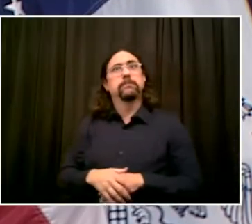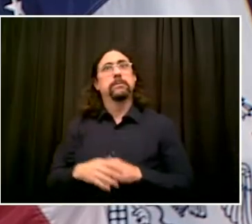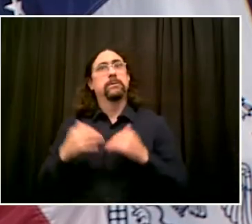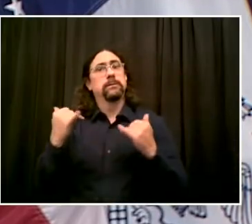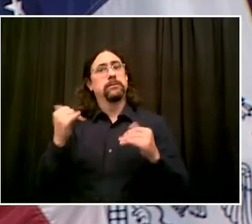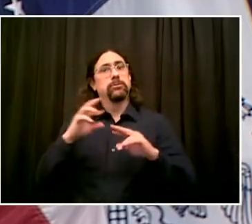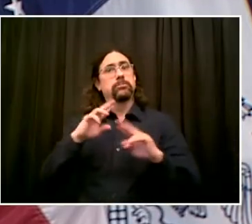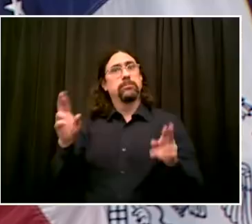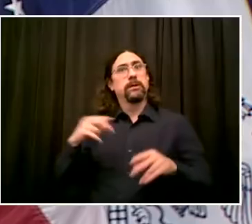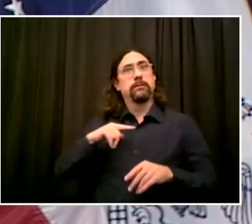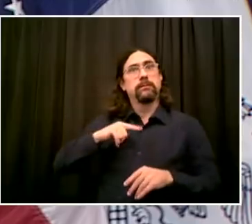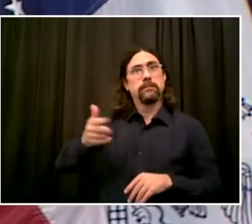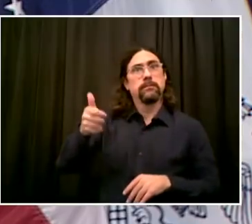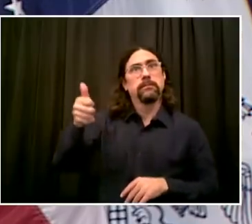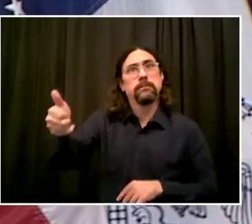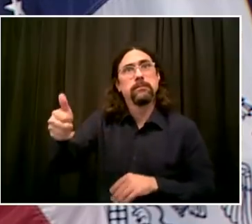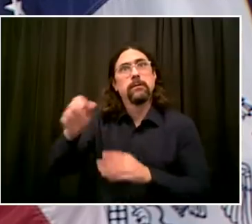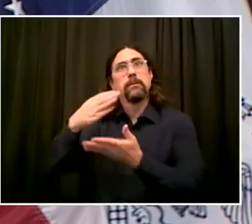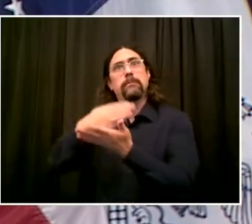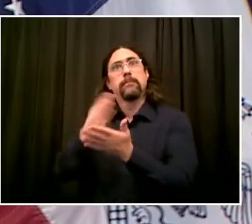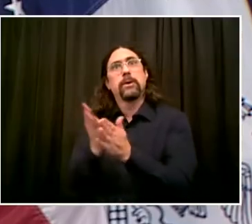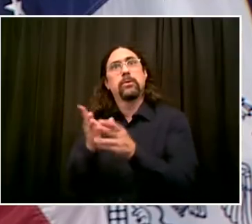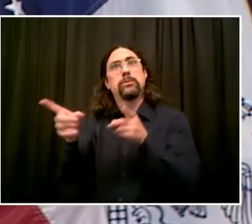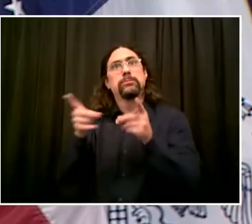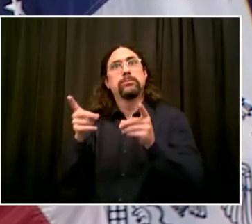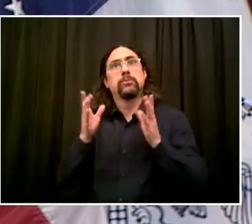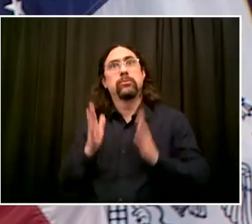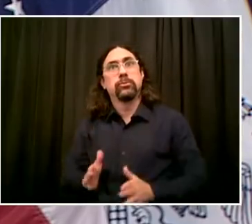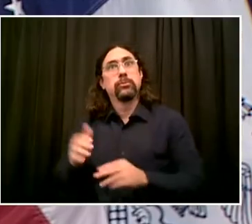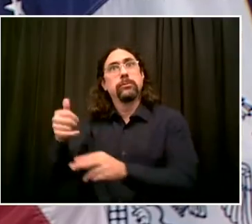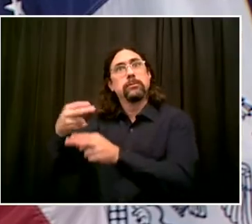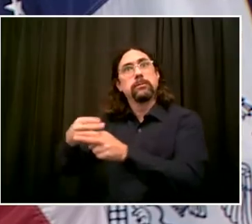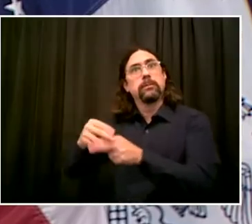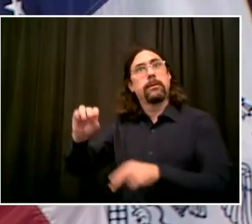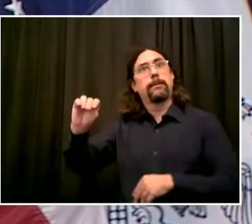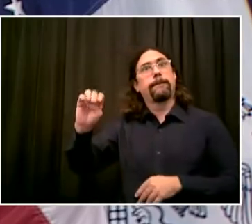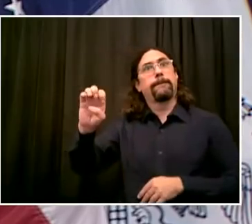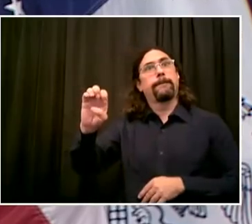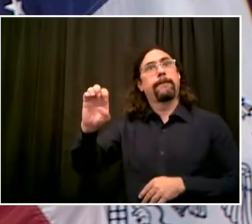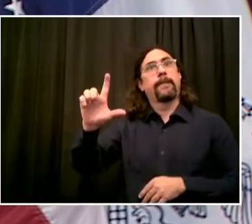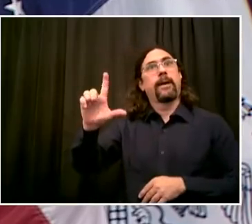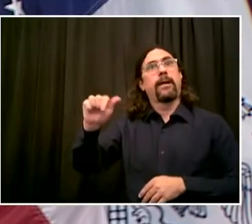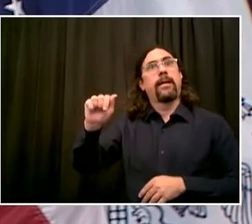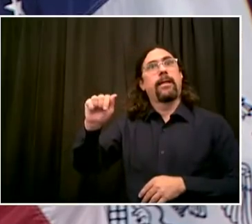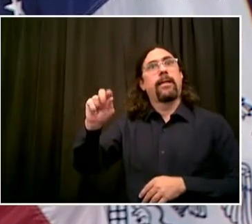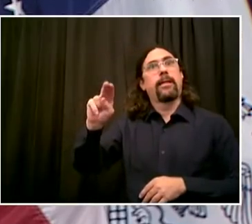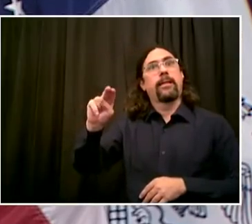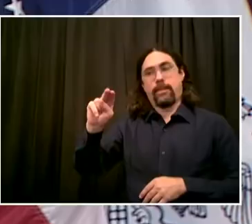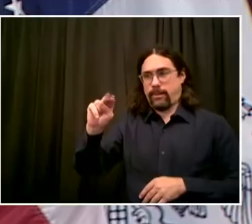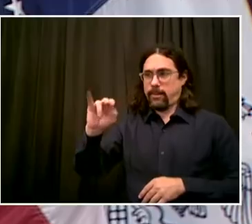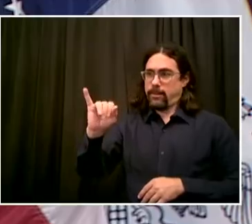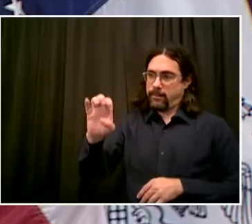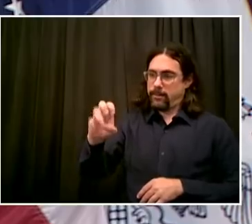TO EXPAND CHILDCARE. SHE'S TO BE A DEPUTY COMMISSIONER. T IIS SOMETHING THAT SHE KNOWS WELL. I WANT TO THANK HER FOR HER EXTRAORDINARY WORK, I WOULD